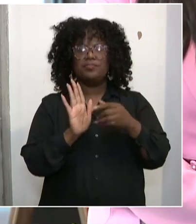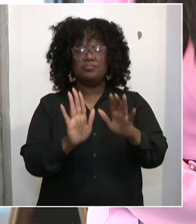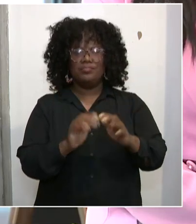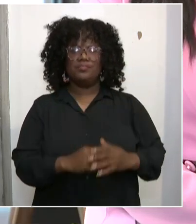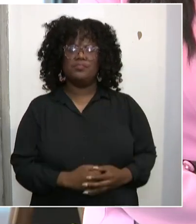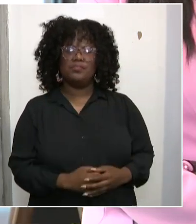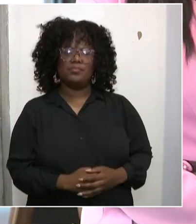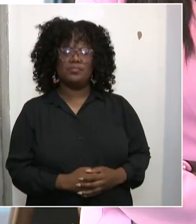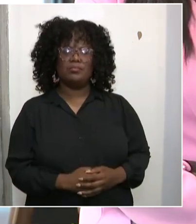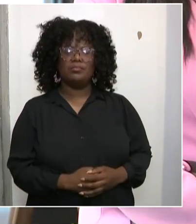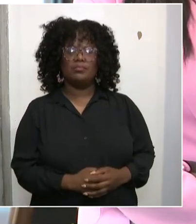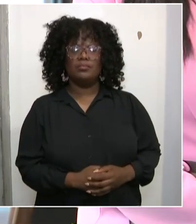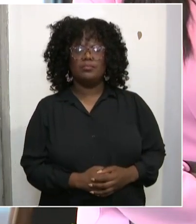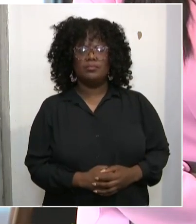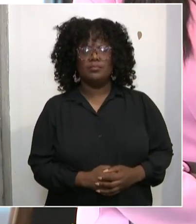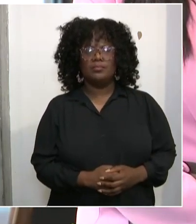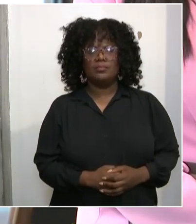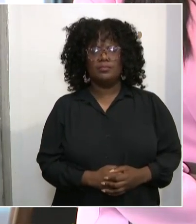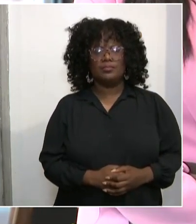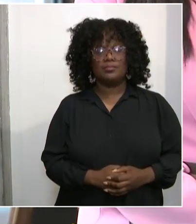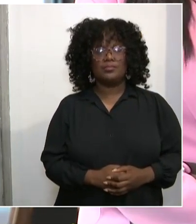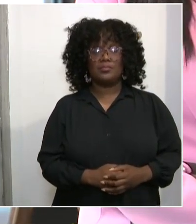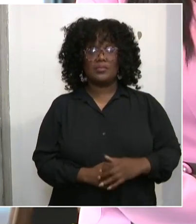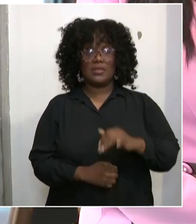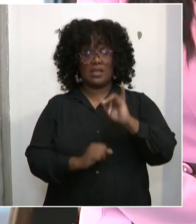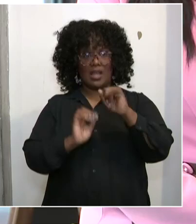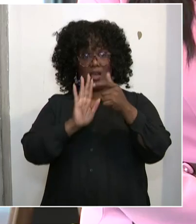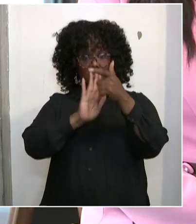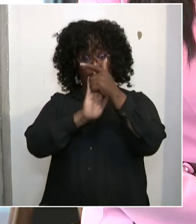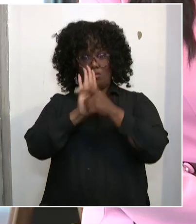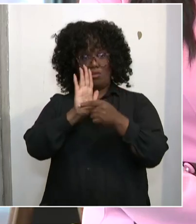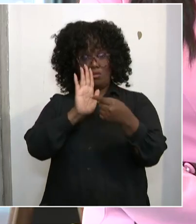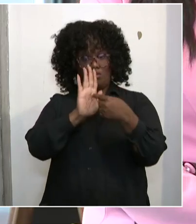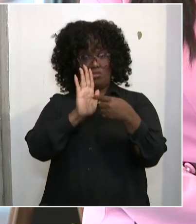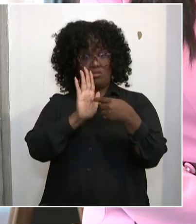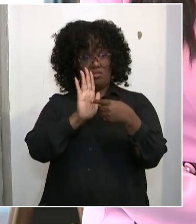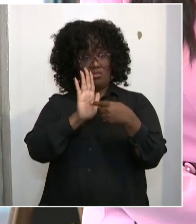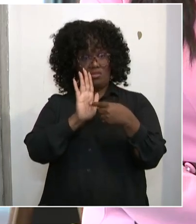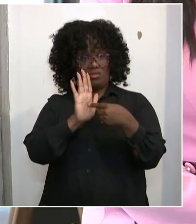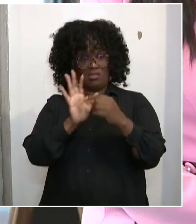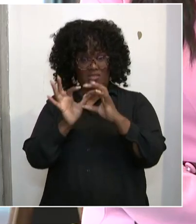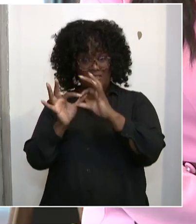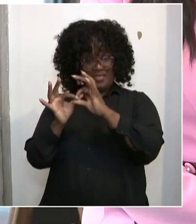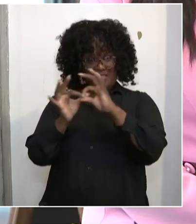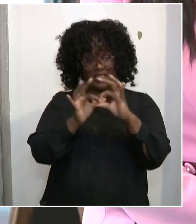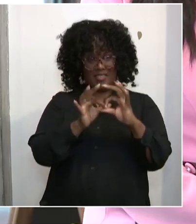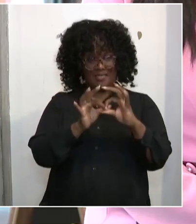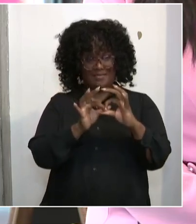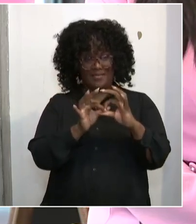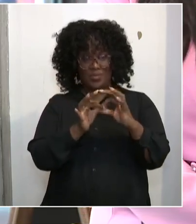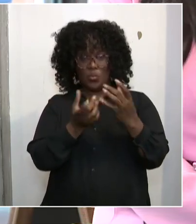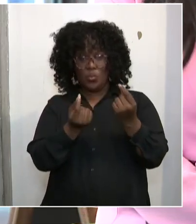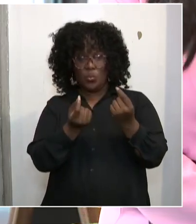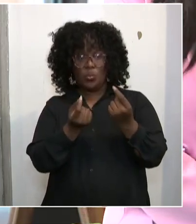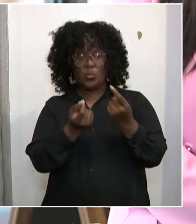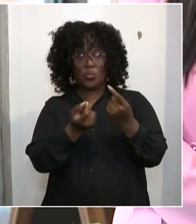a pretty specific measure, um, that's related to how we work with ICE with people that we have in DC jail's custody.